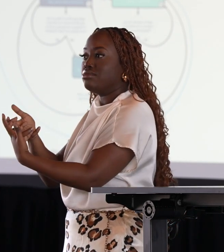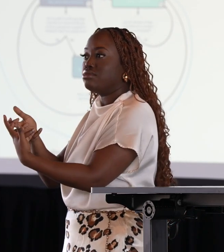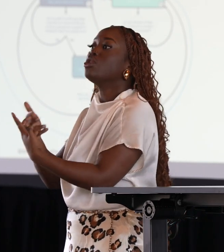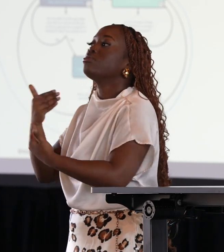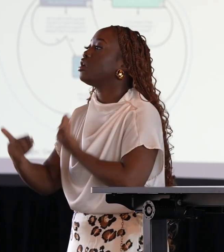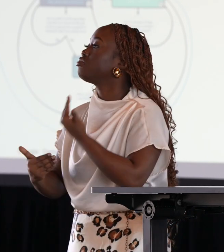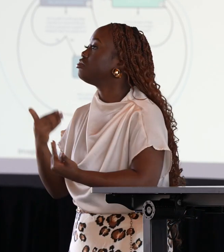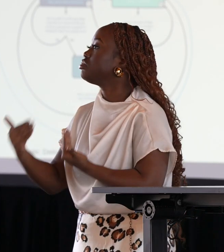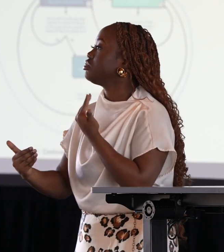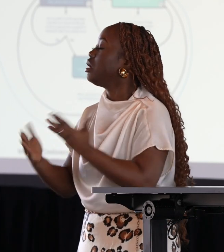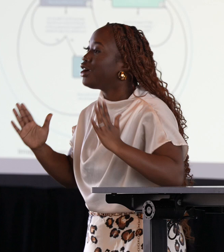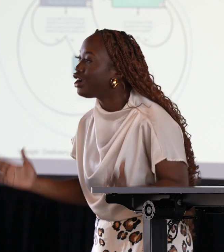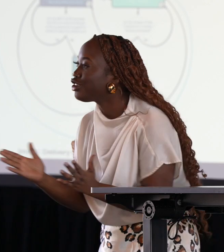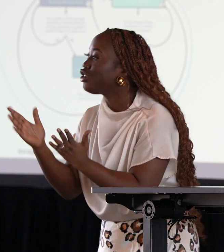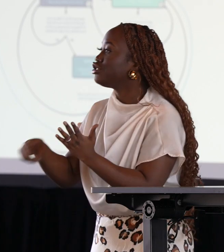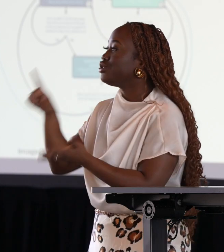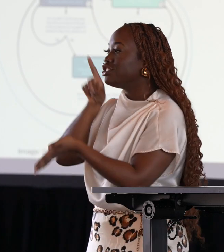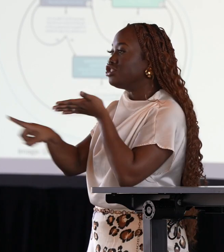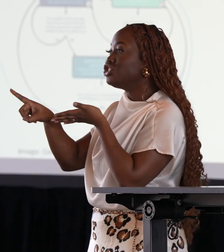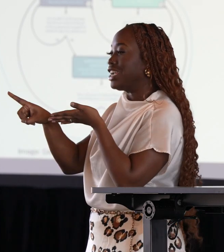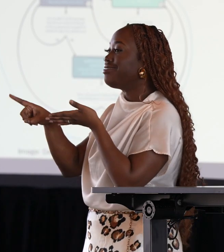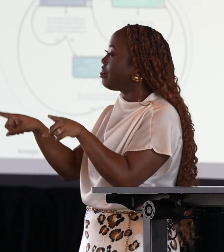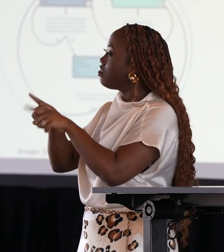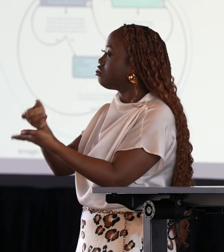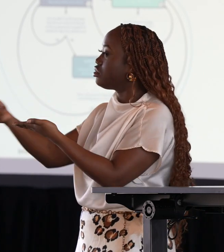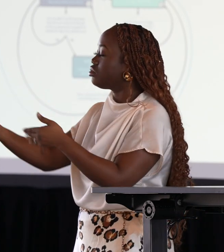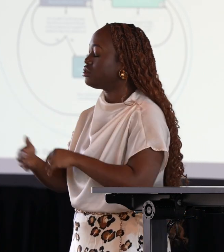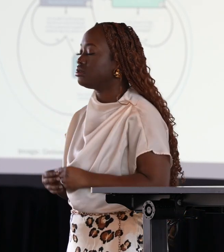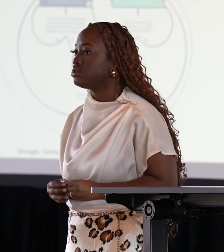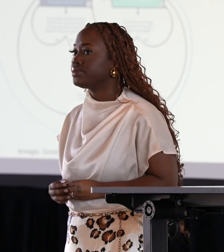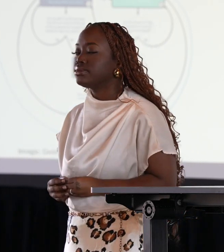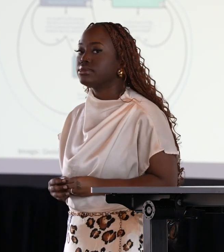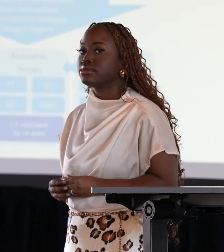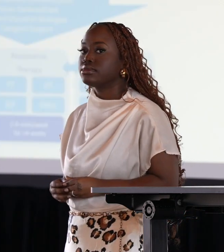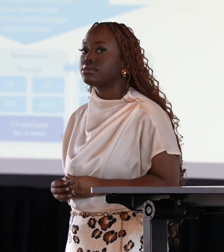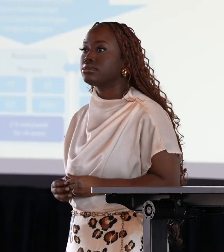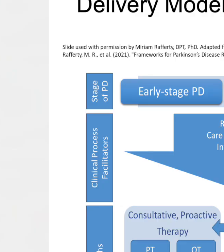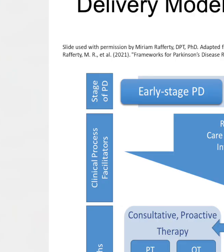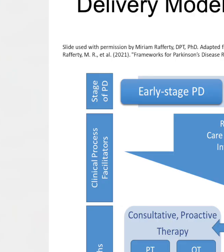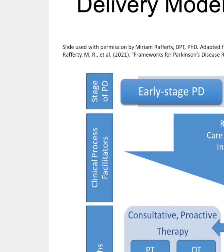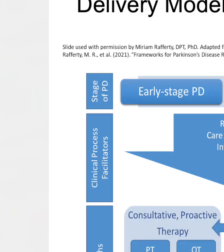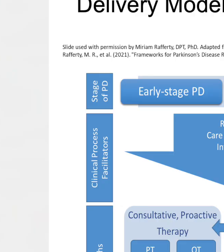encourage you take it to check it out as a resource. This slide